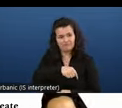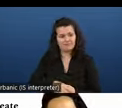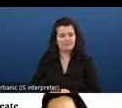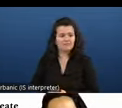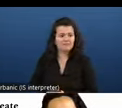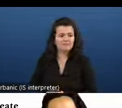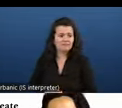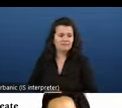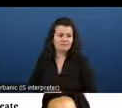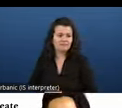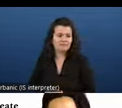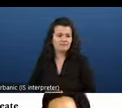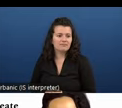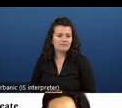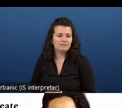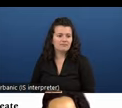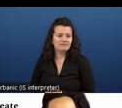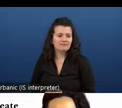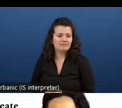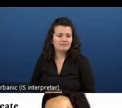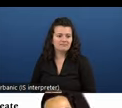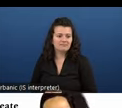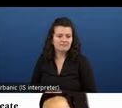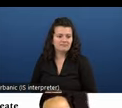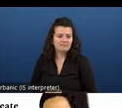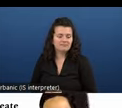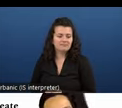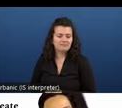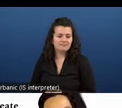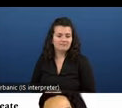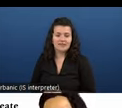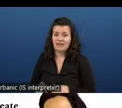function. 15:26:56 And that's it from me I'm happy to